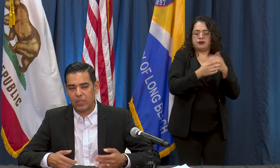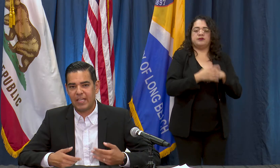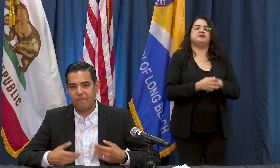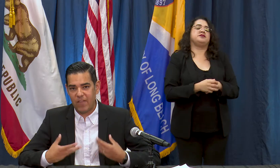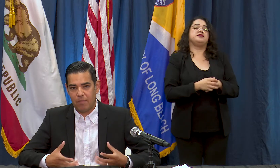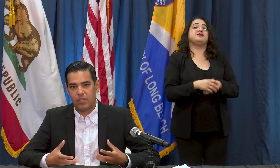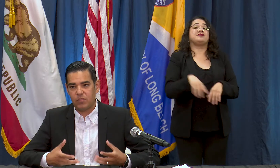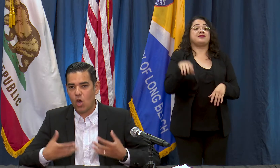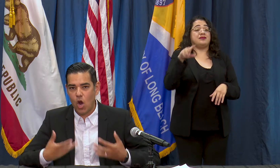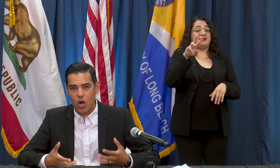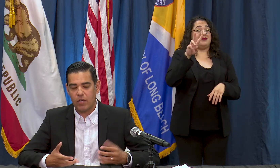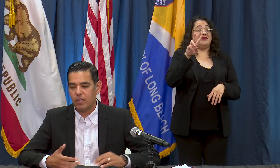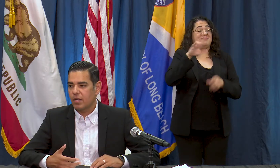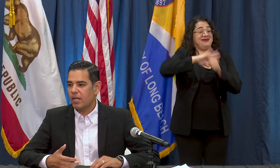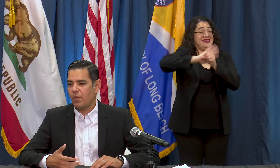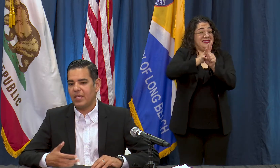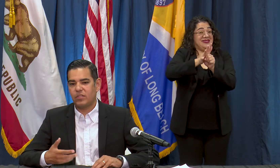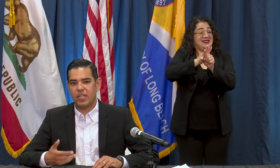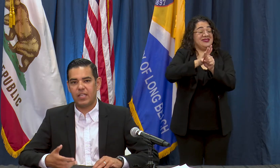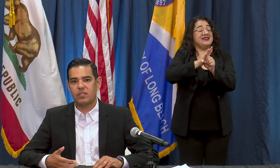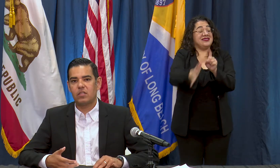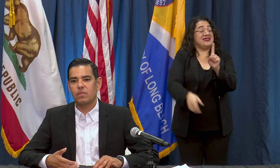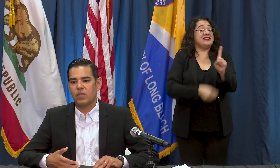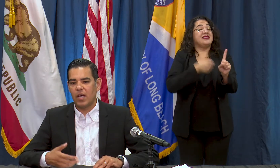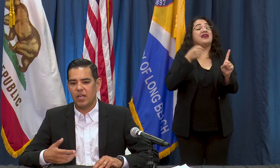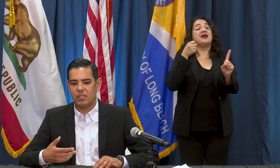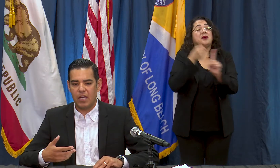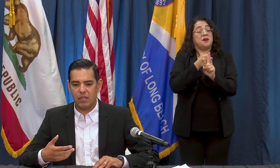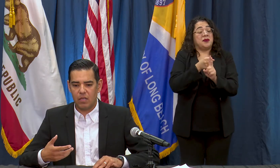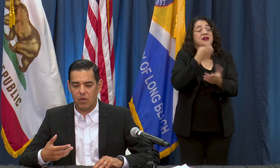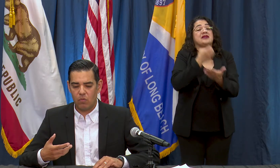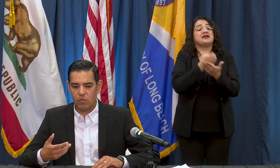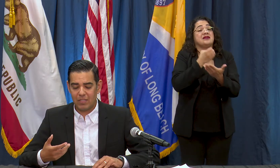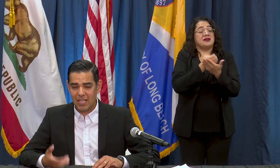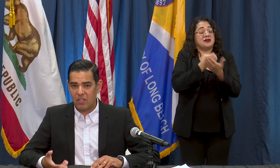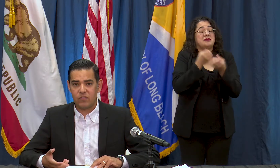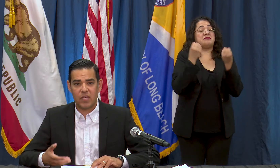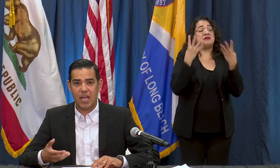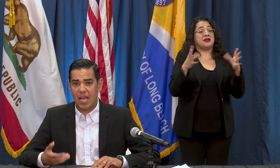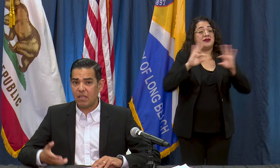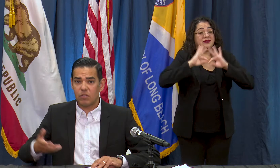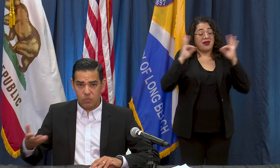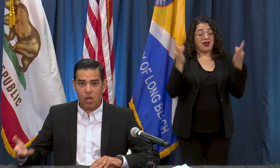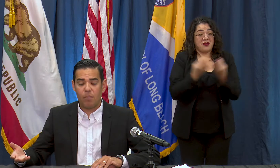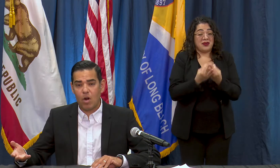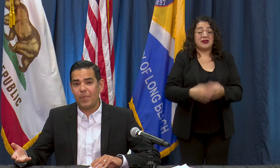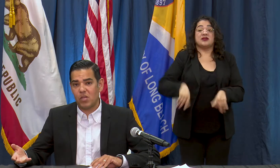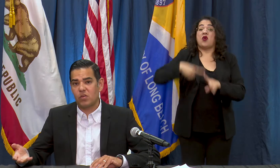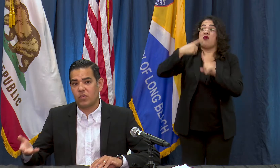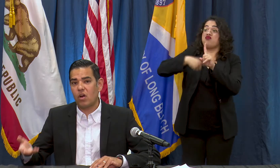really hit families hard. It's hit tenants and small property owners hard